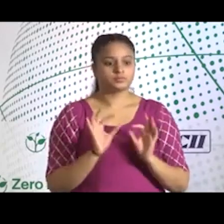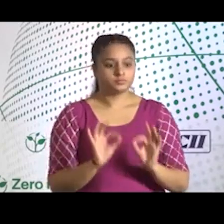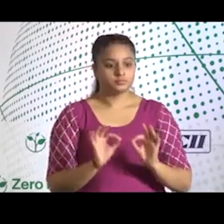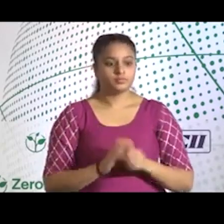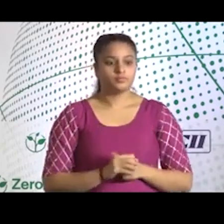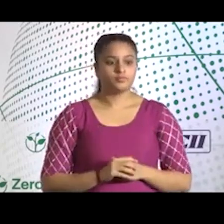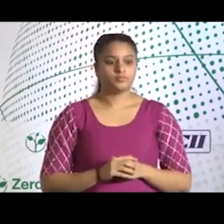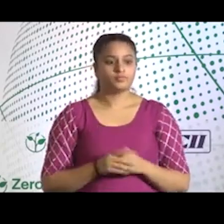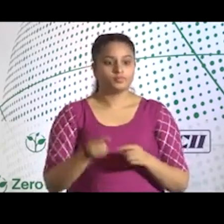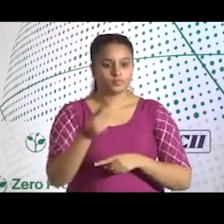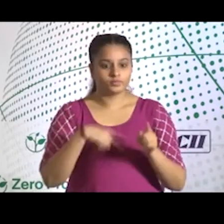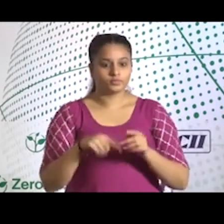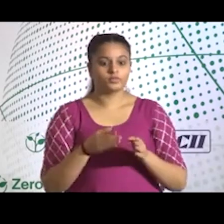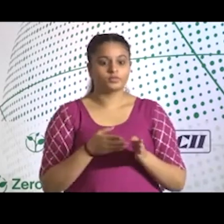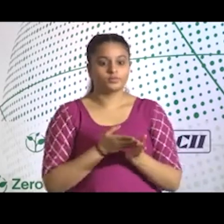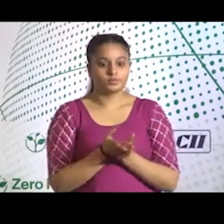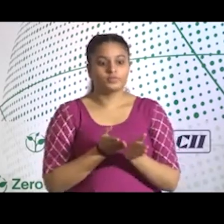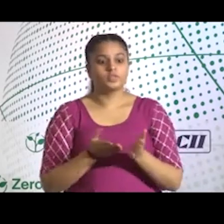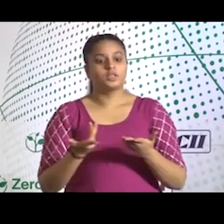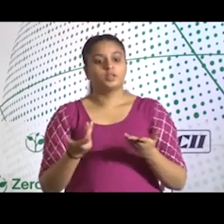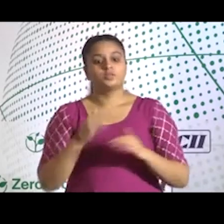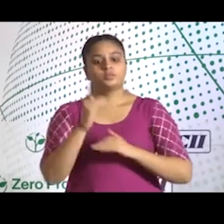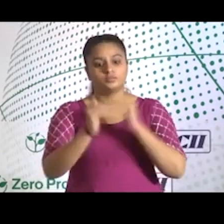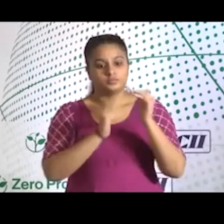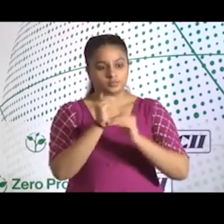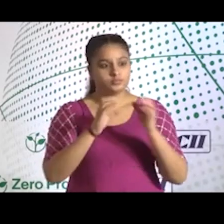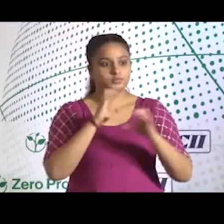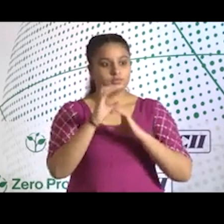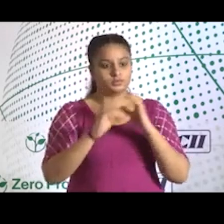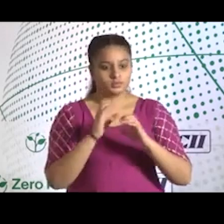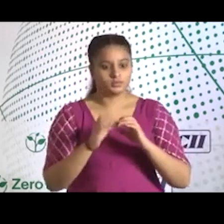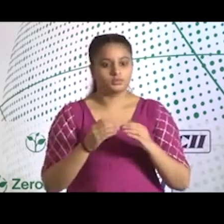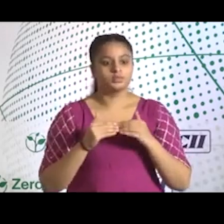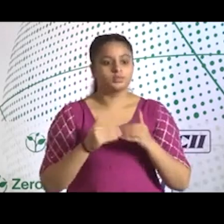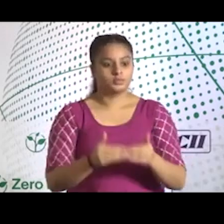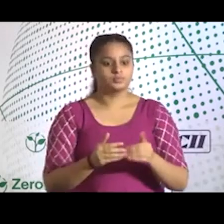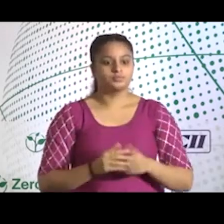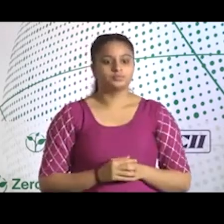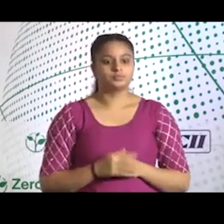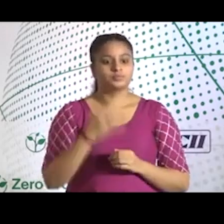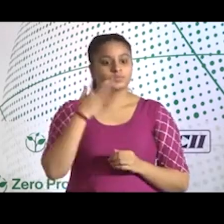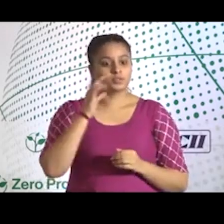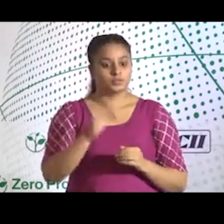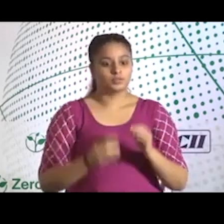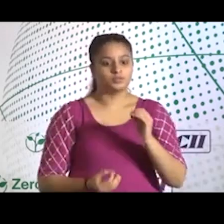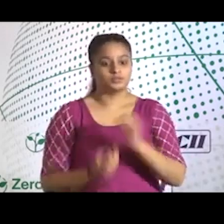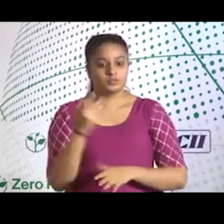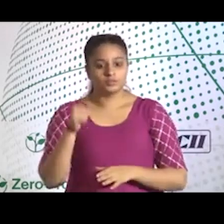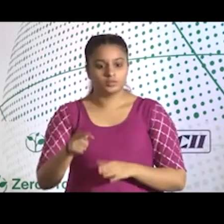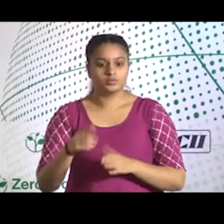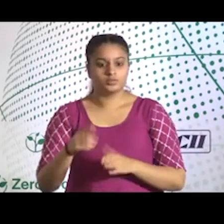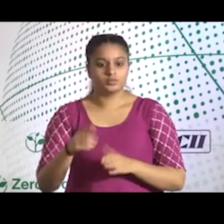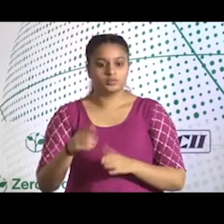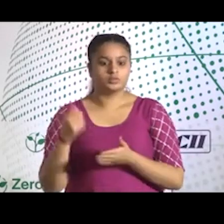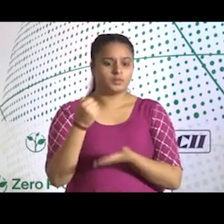you can move the conversation forward when organizations which have that financial power and that's what I said in Wipro.